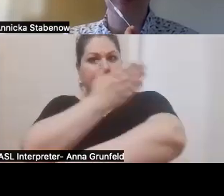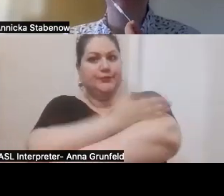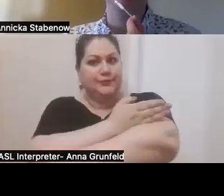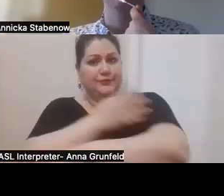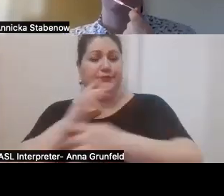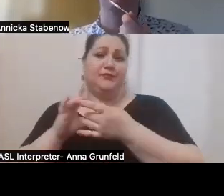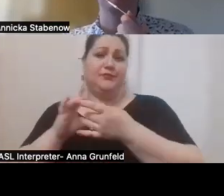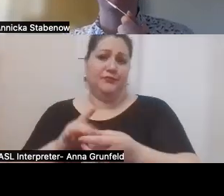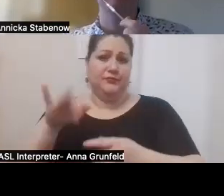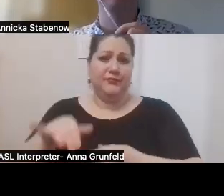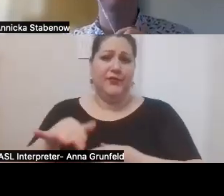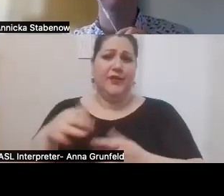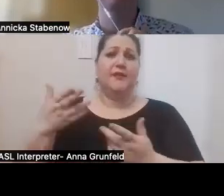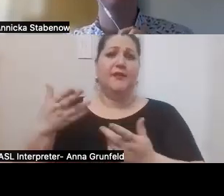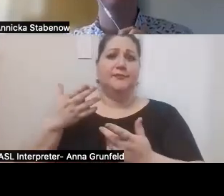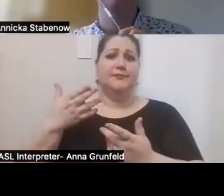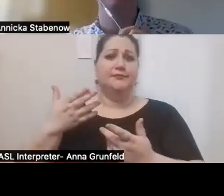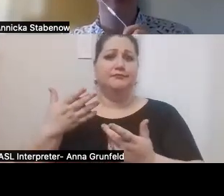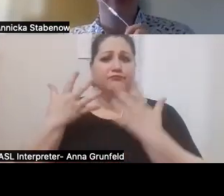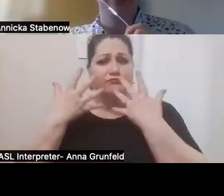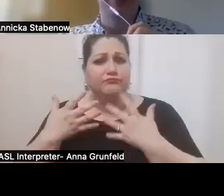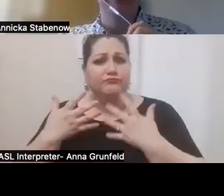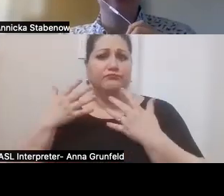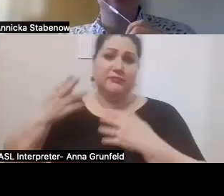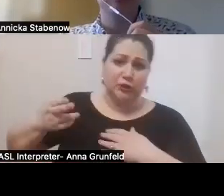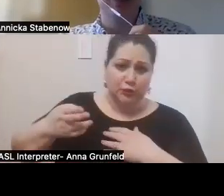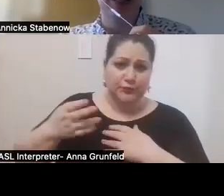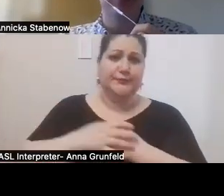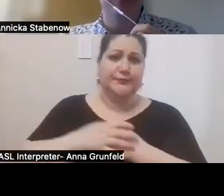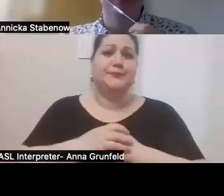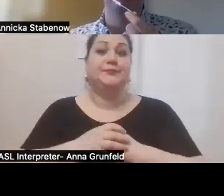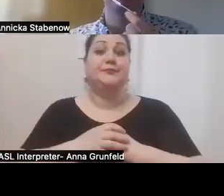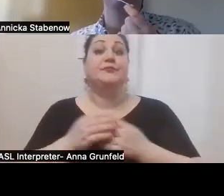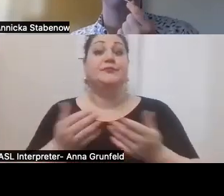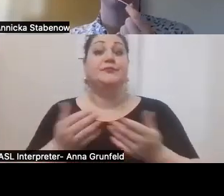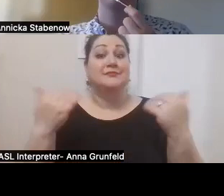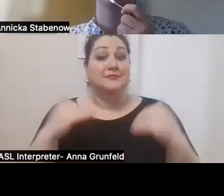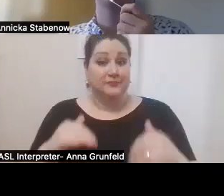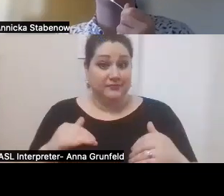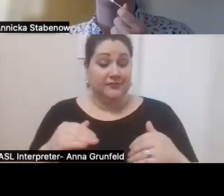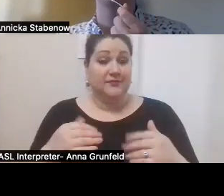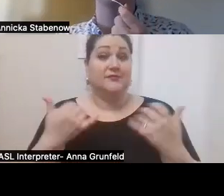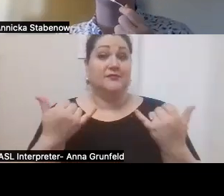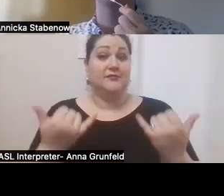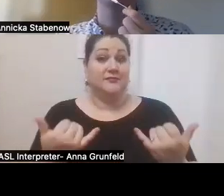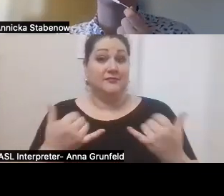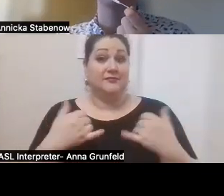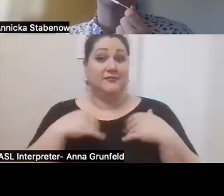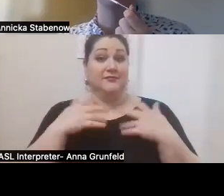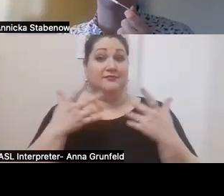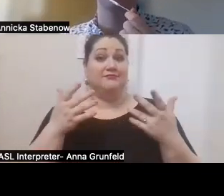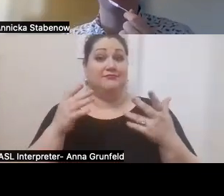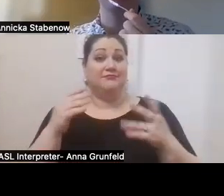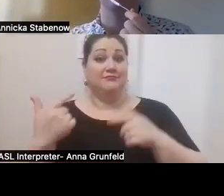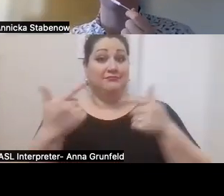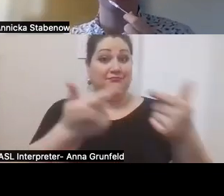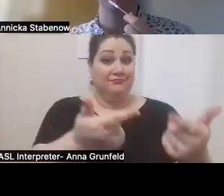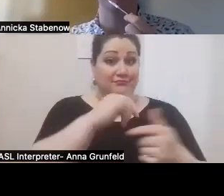Next slide please. And next up, I will invite my colleague Jennifer Stewart to introduce our keynote speaker.